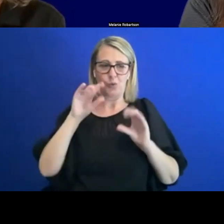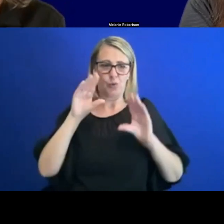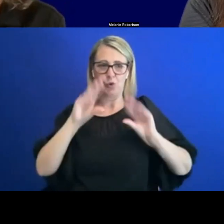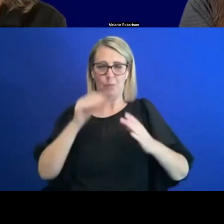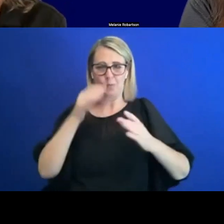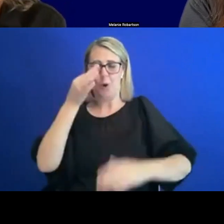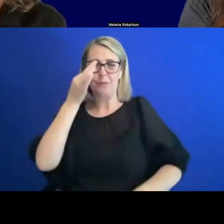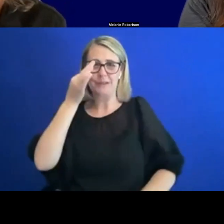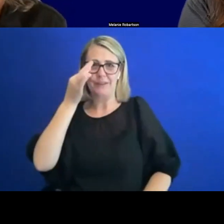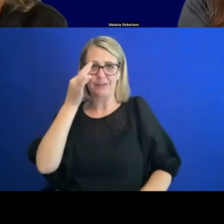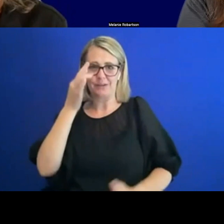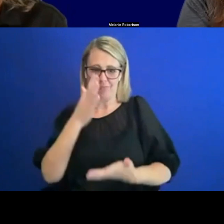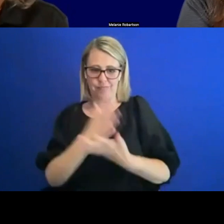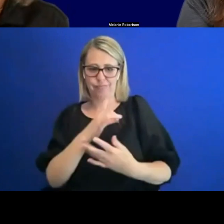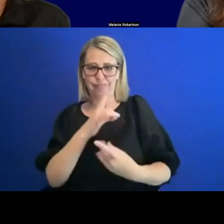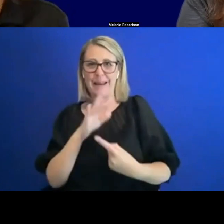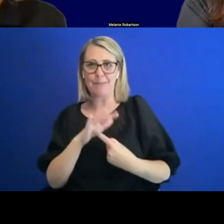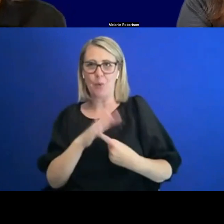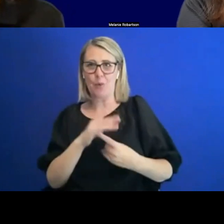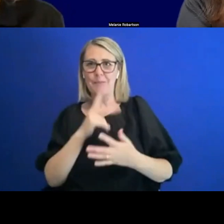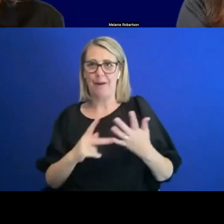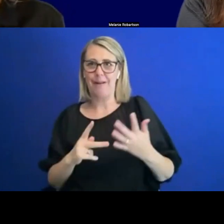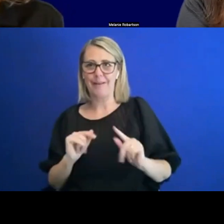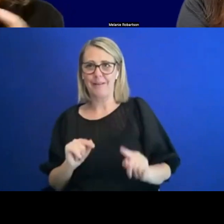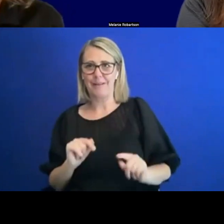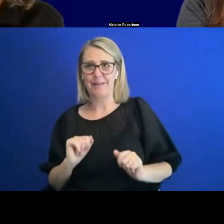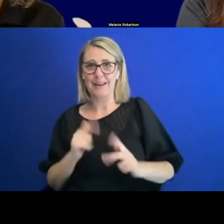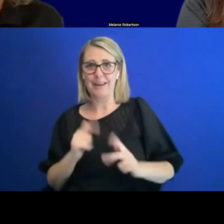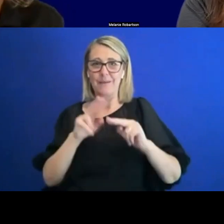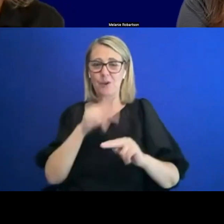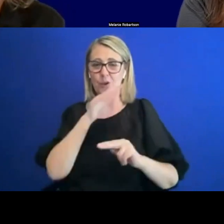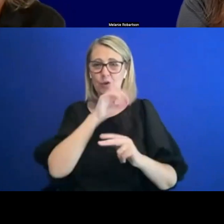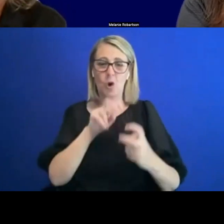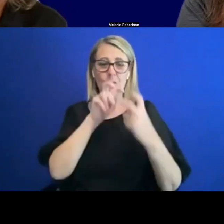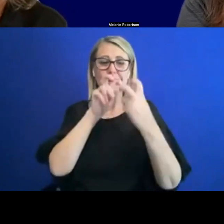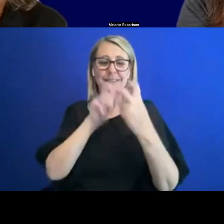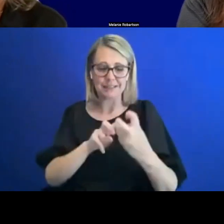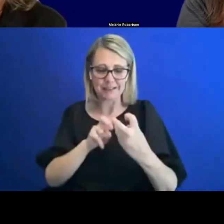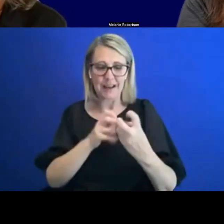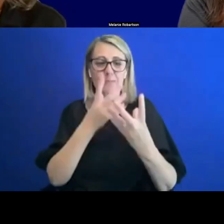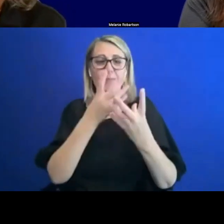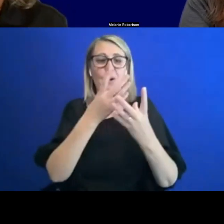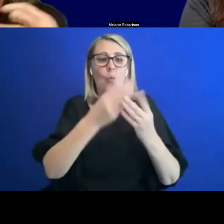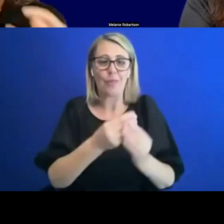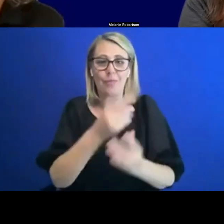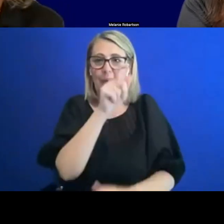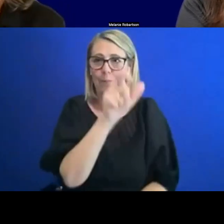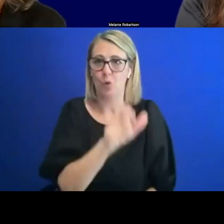such an important part. If you don't sit and just be with an individual and observe what they are